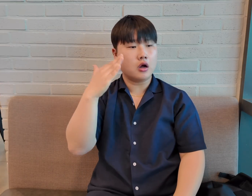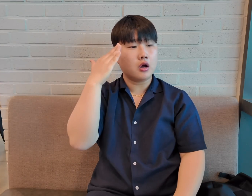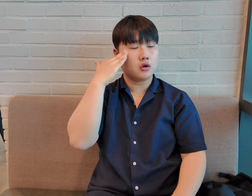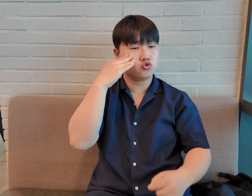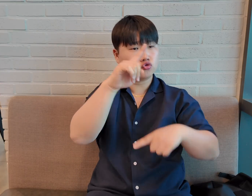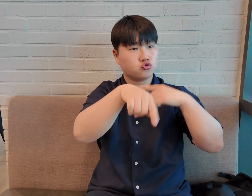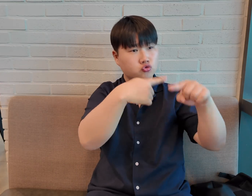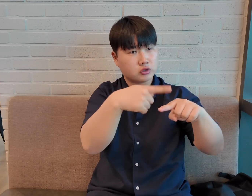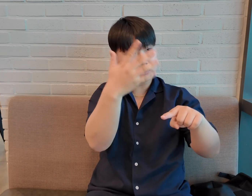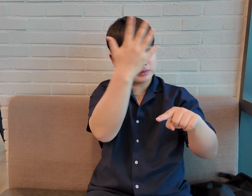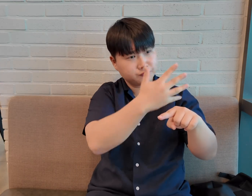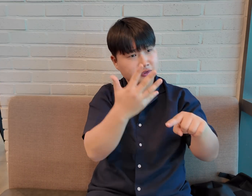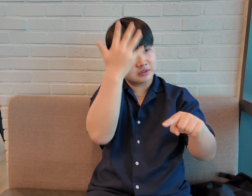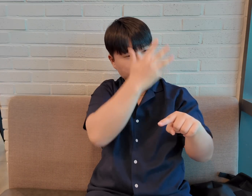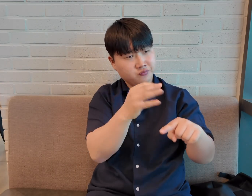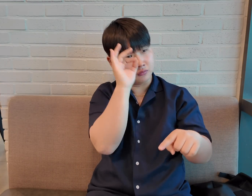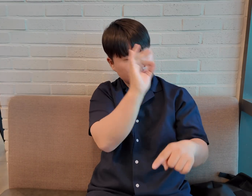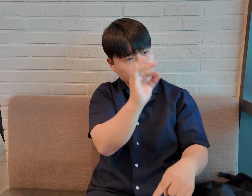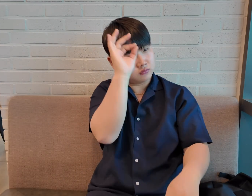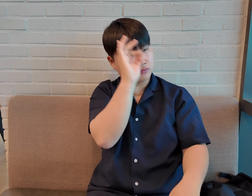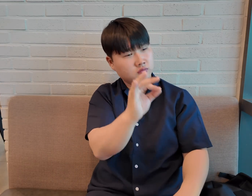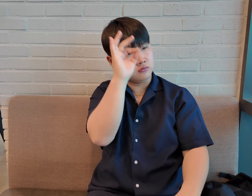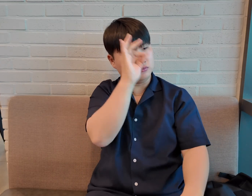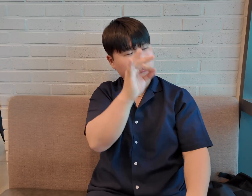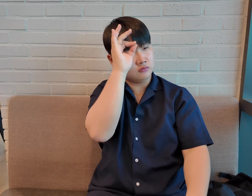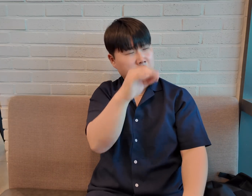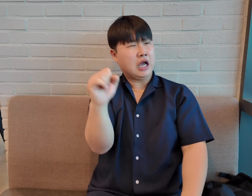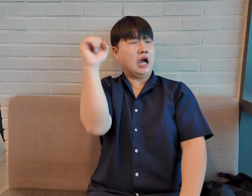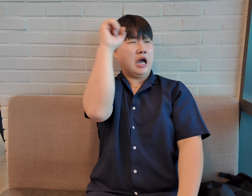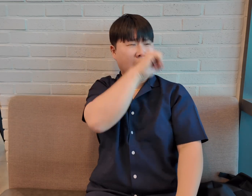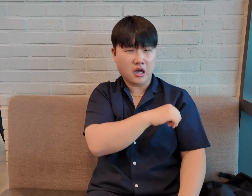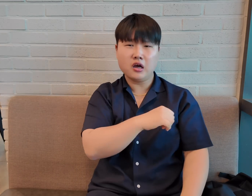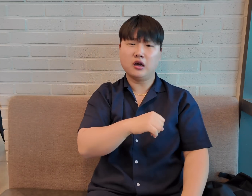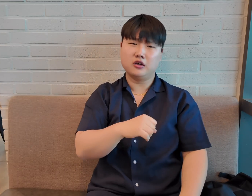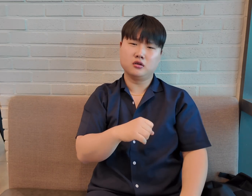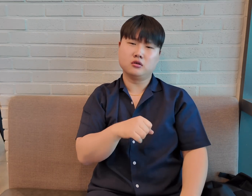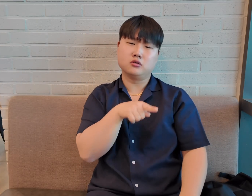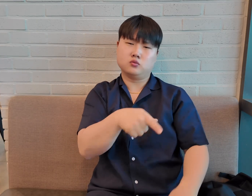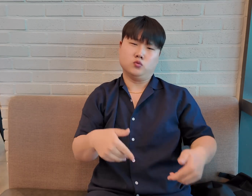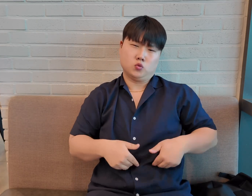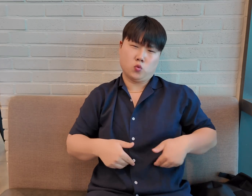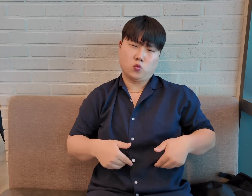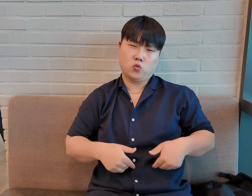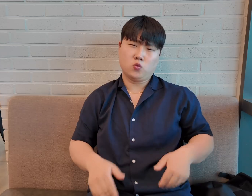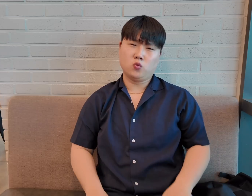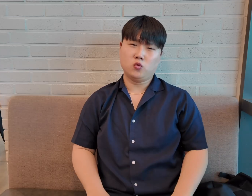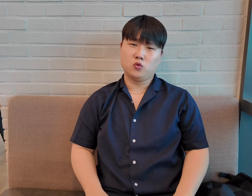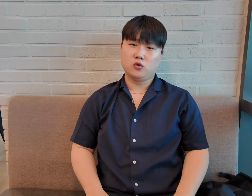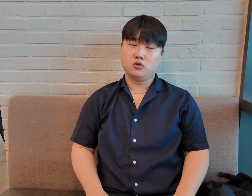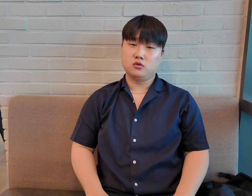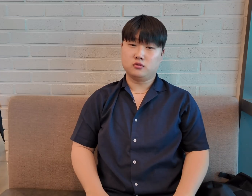If you look at the flow of sign language repeatedly, a moment of 'Ah' comes, so you need such training.